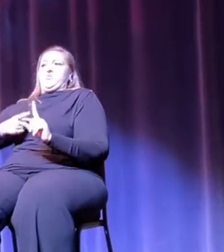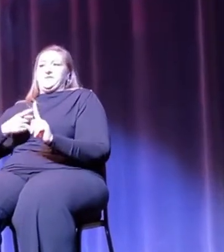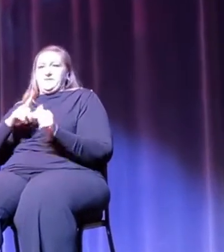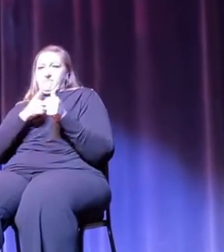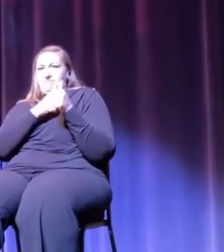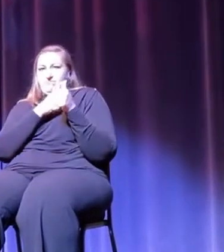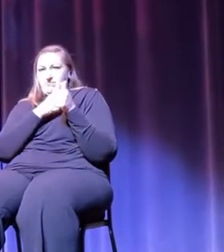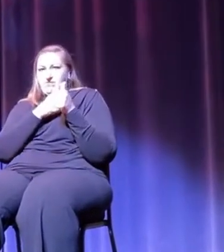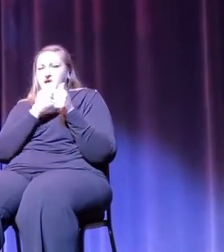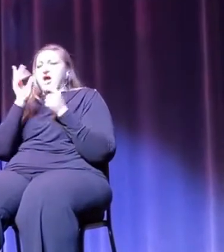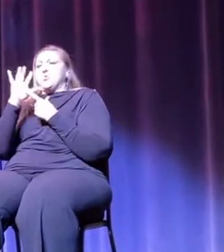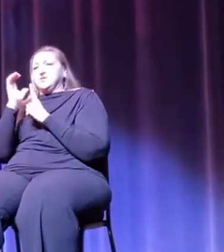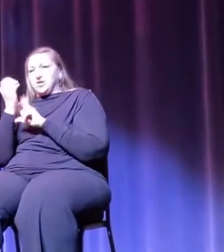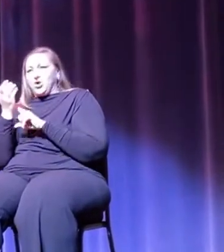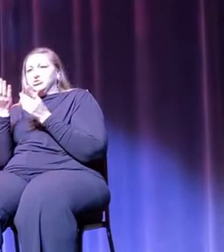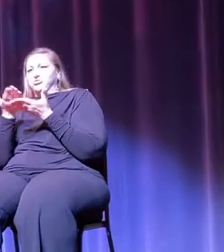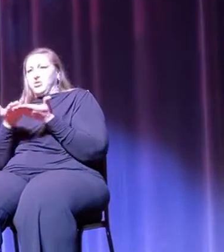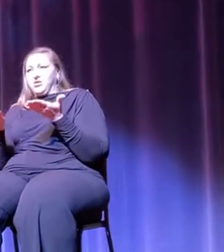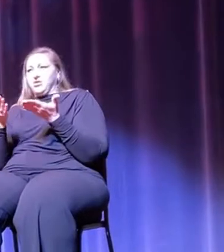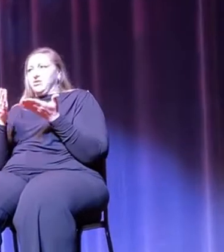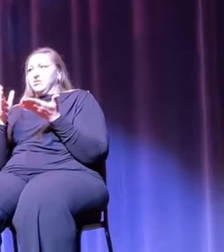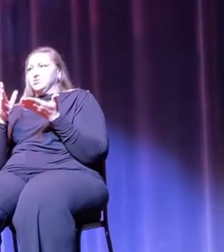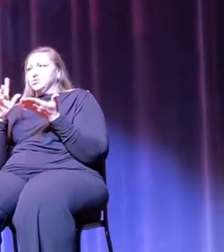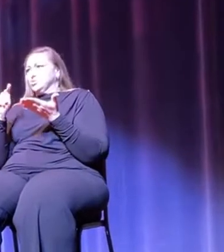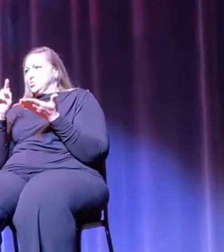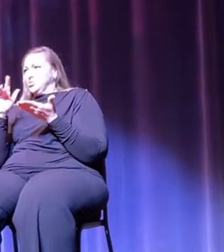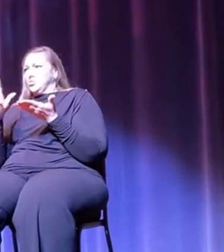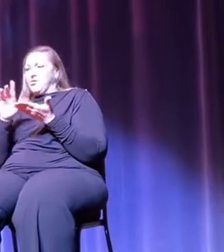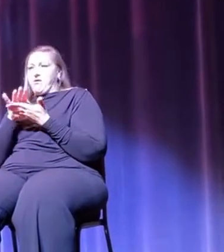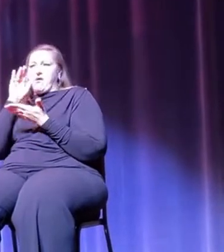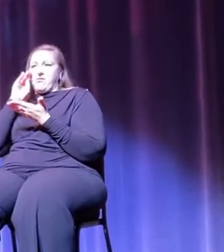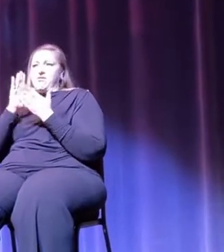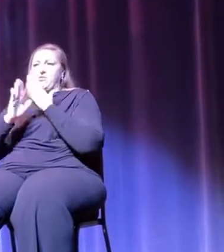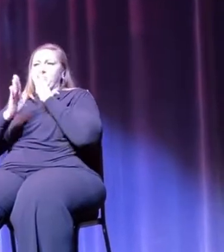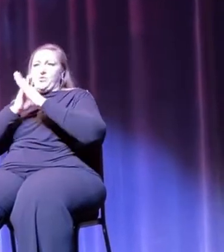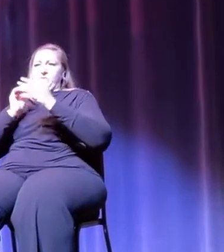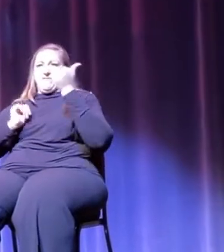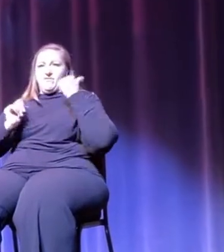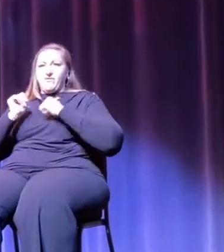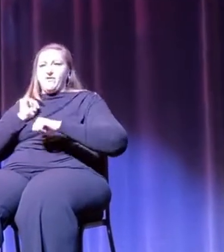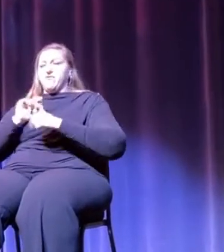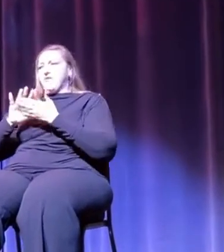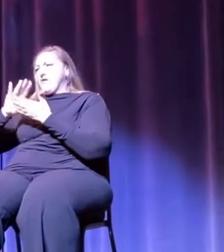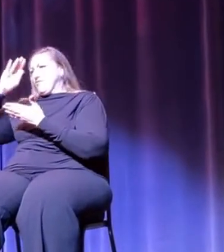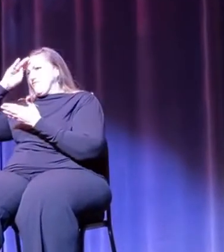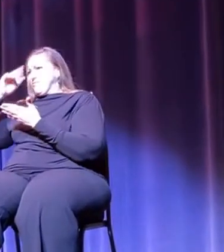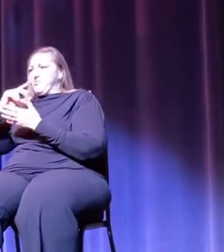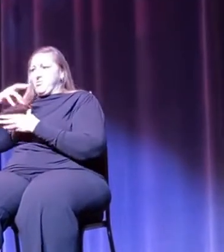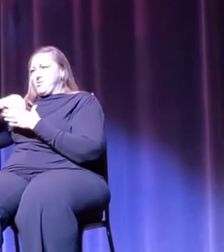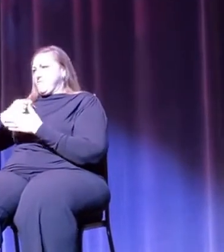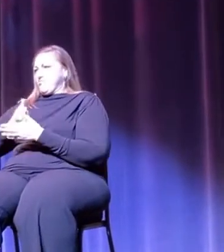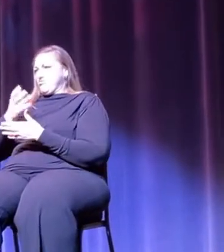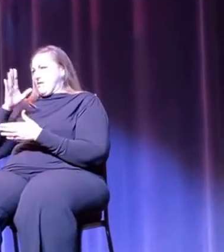it was always a cultural tool, right? I learned through community theater, I learned through people who weren't in poetry direct.